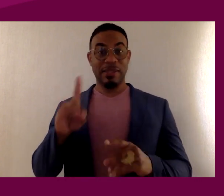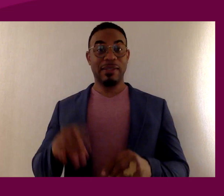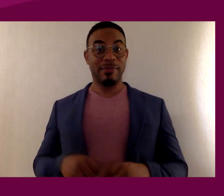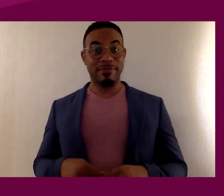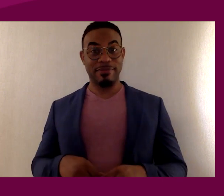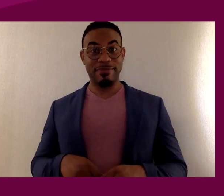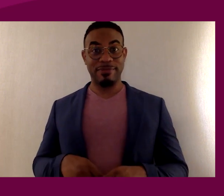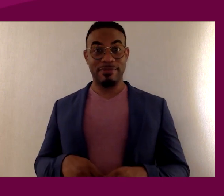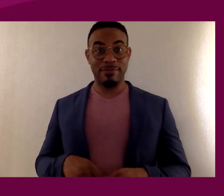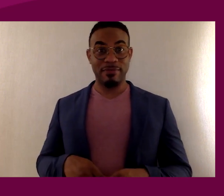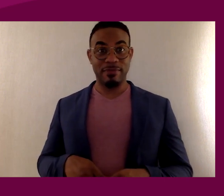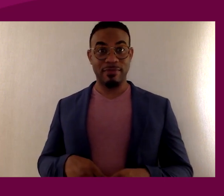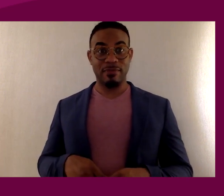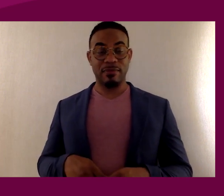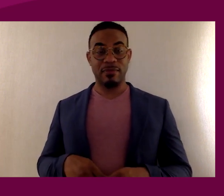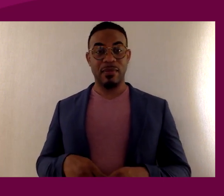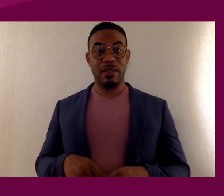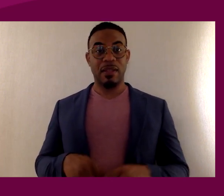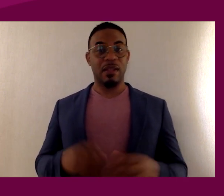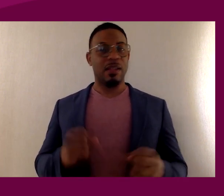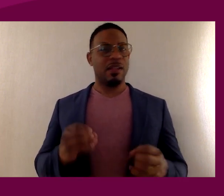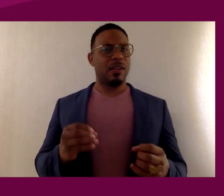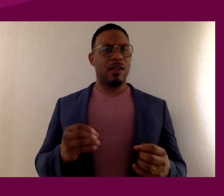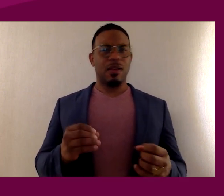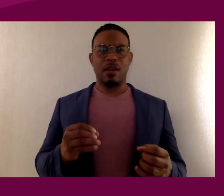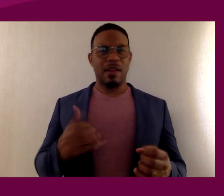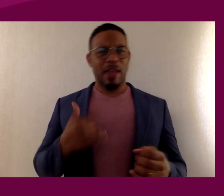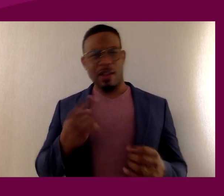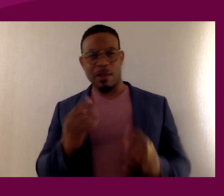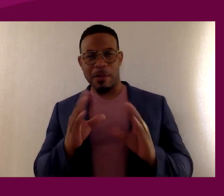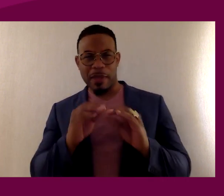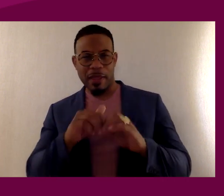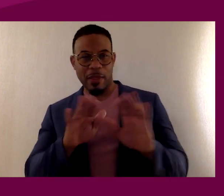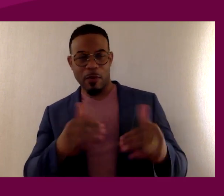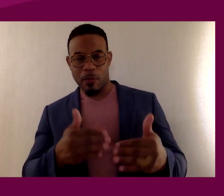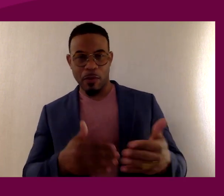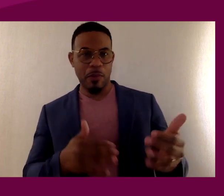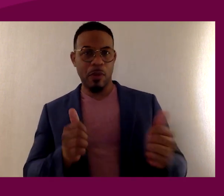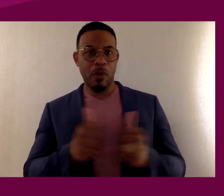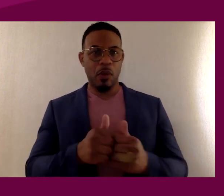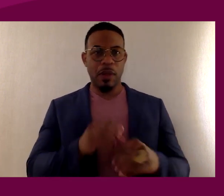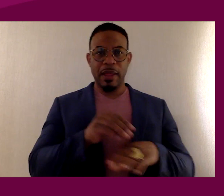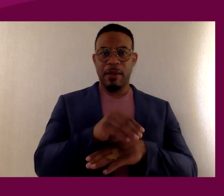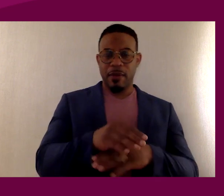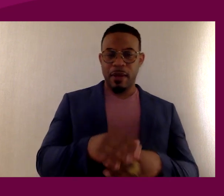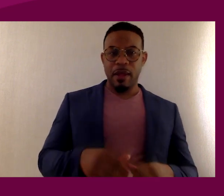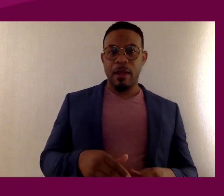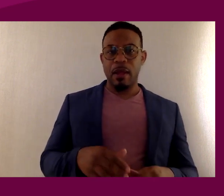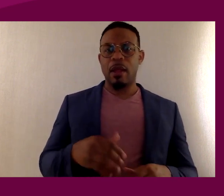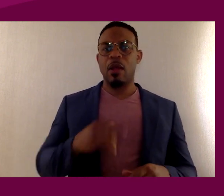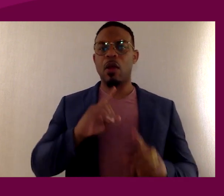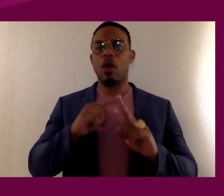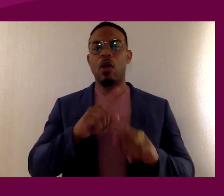I wouldn't have done that, but she did. We had our little meeting in the room with